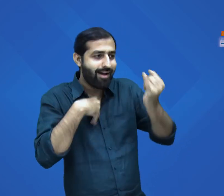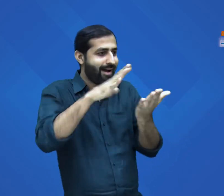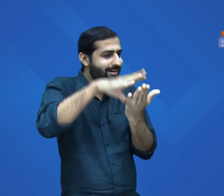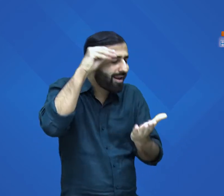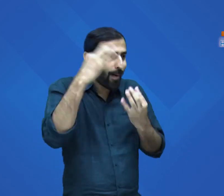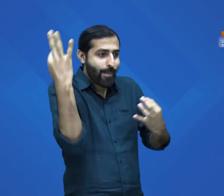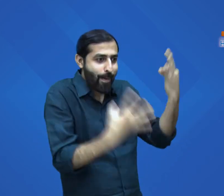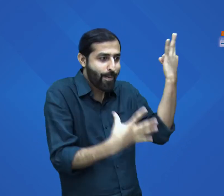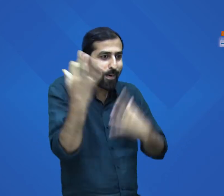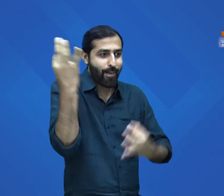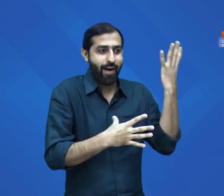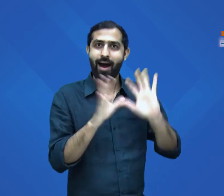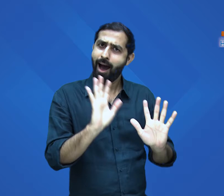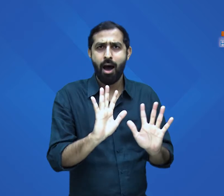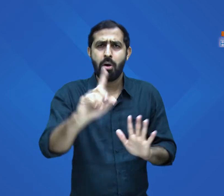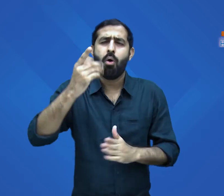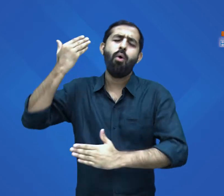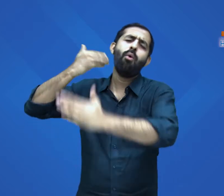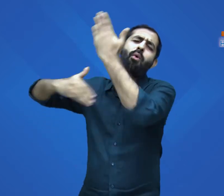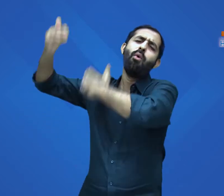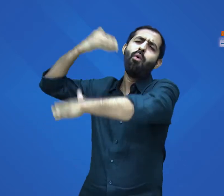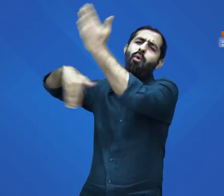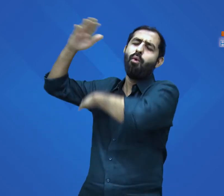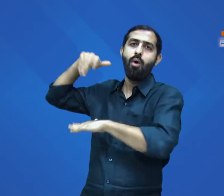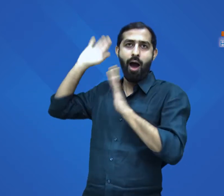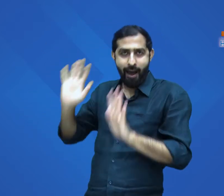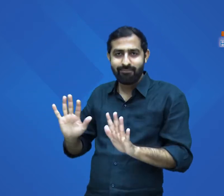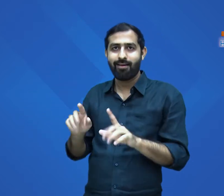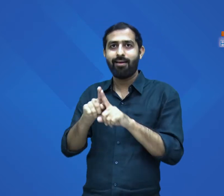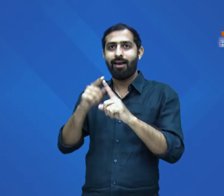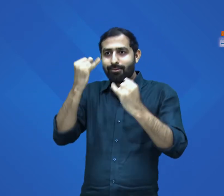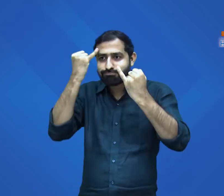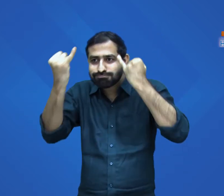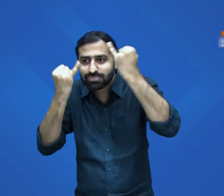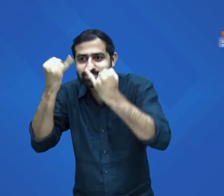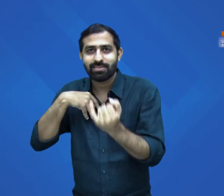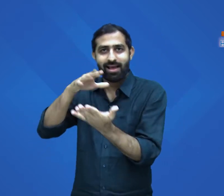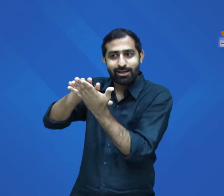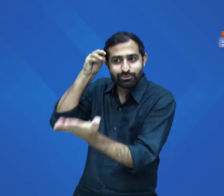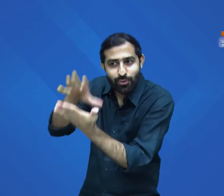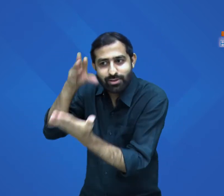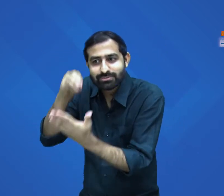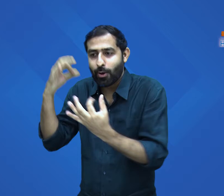In this particular context it means that as we grow and evolve some of our thoughts, ideas, beliefs and actions